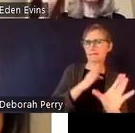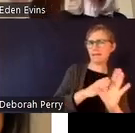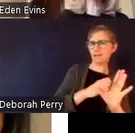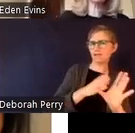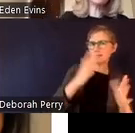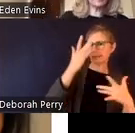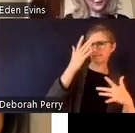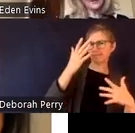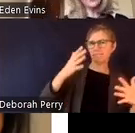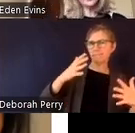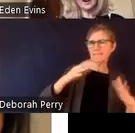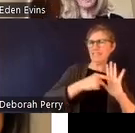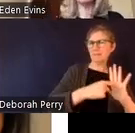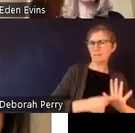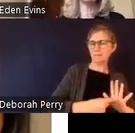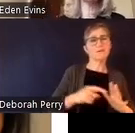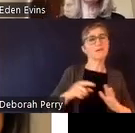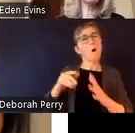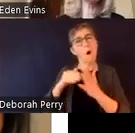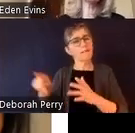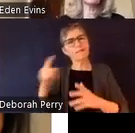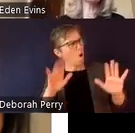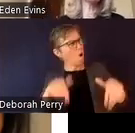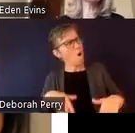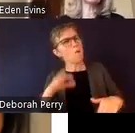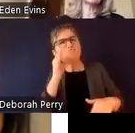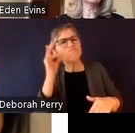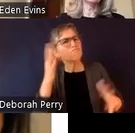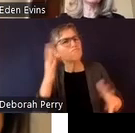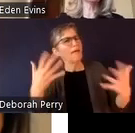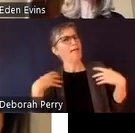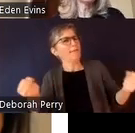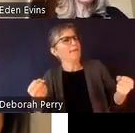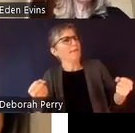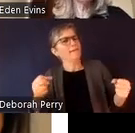use is part of a healthy lifestyle” and so we wanted to, sort of, have a look at that. And what